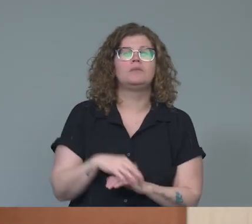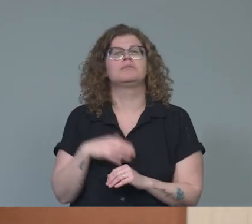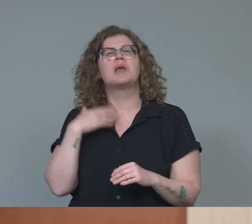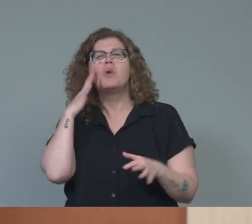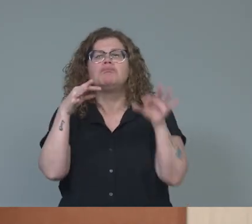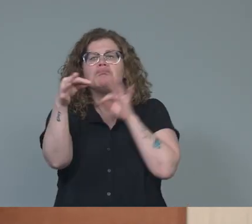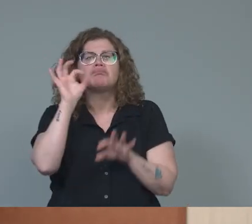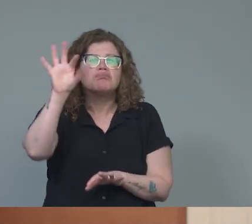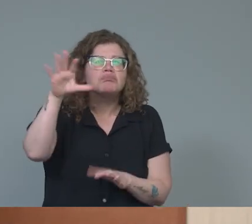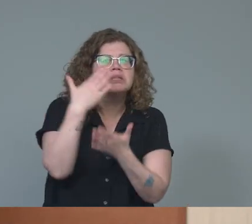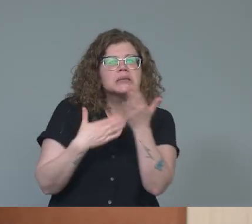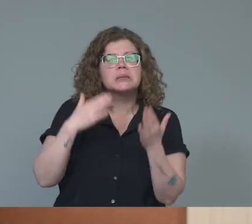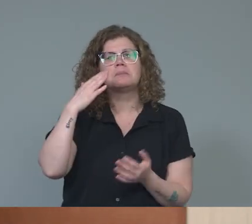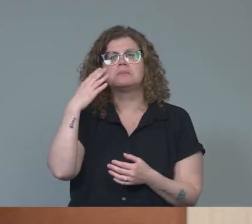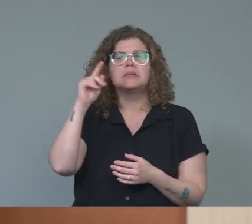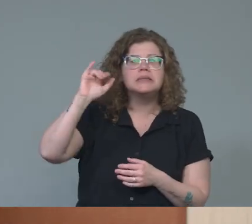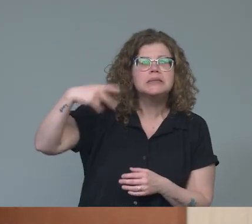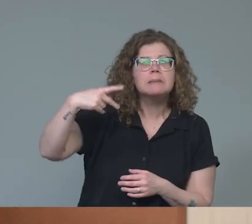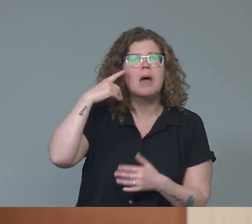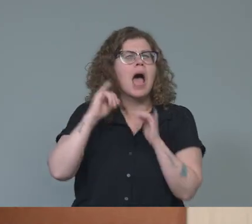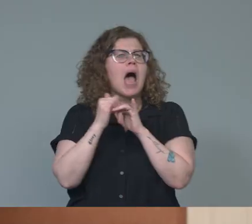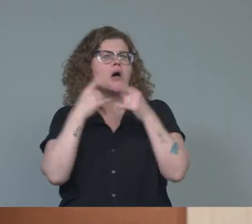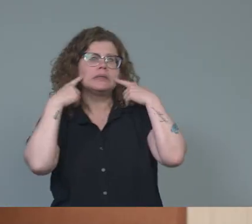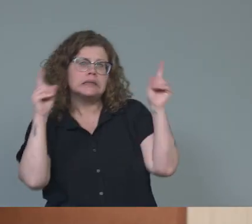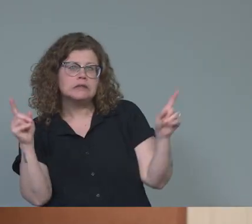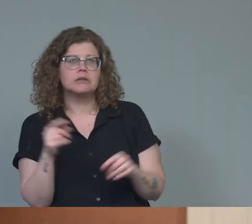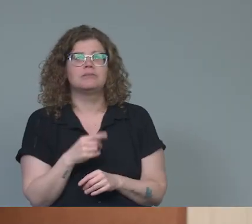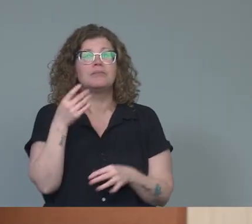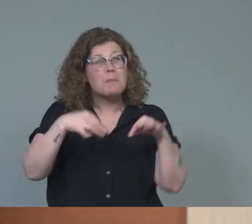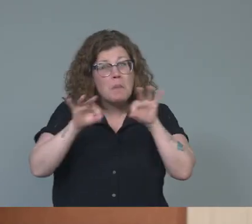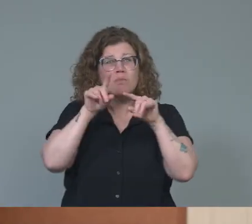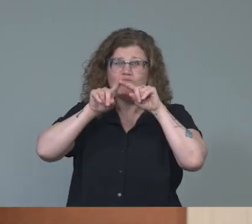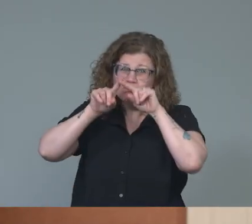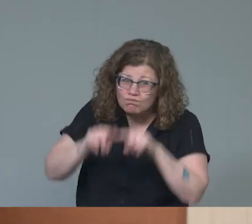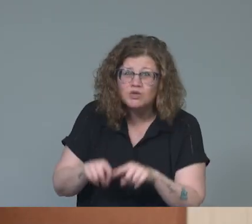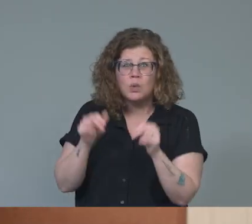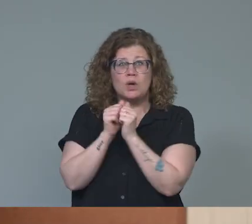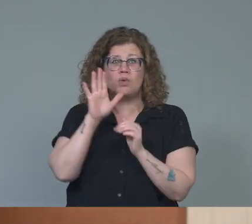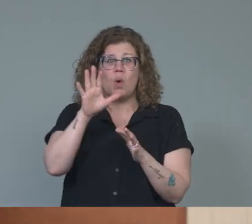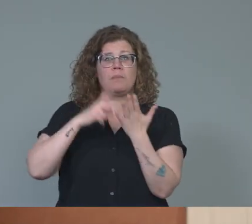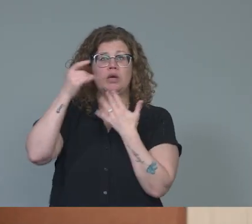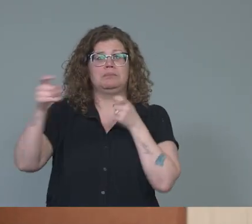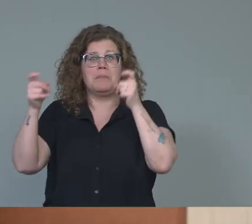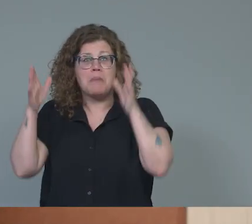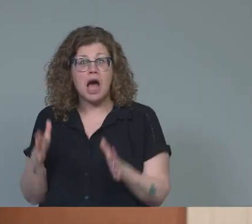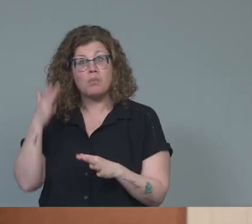can be an incredibly arduous process, and it's very challenging for some artists, especially if you've never been through it